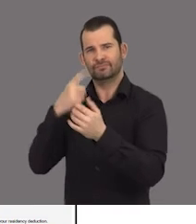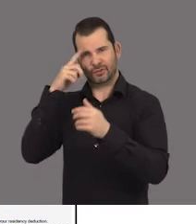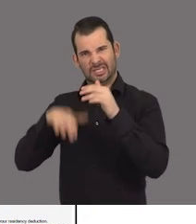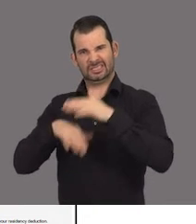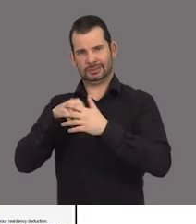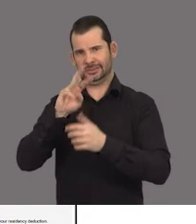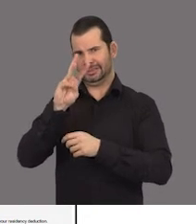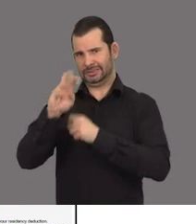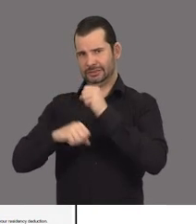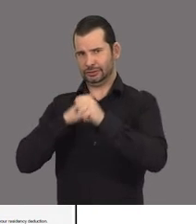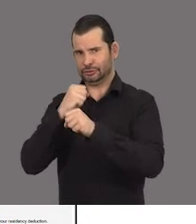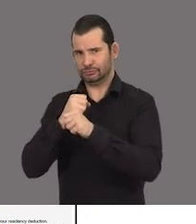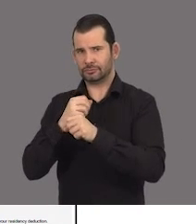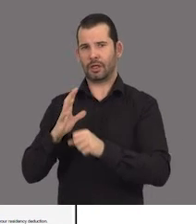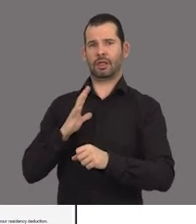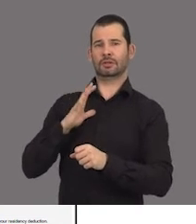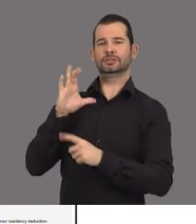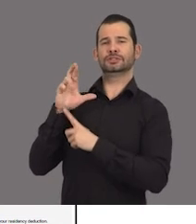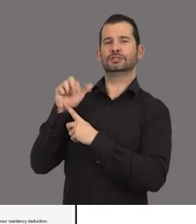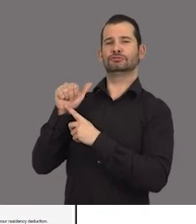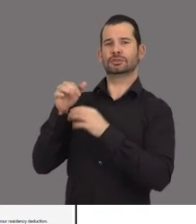in case the CRA reviews your tax return.